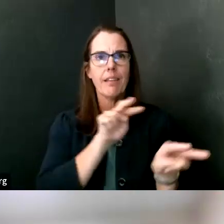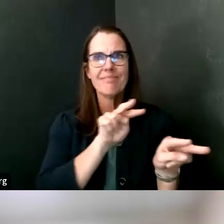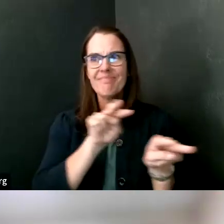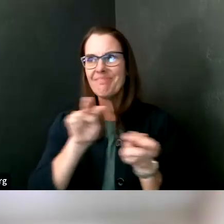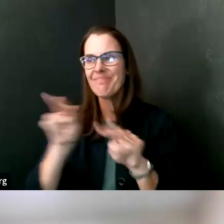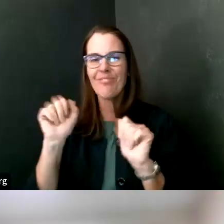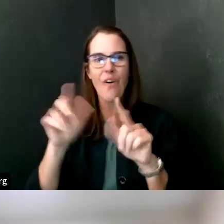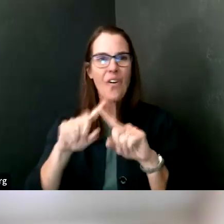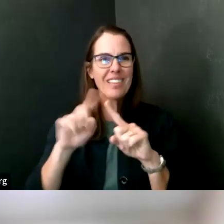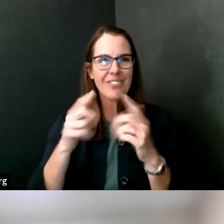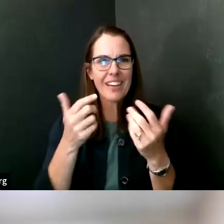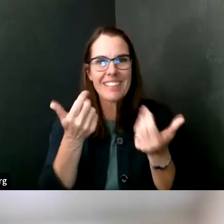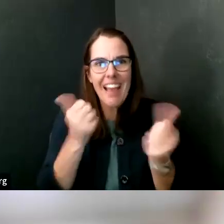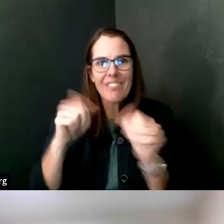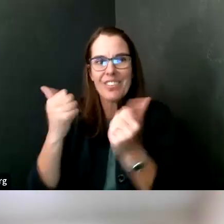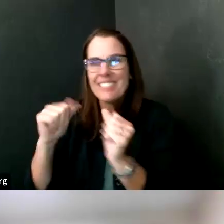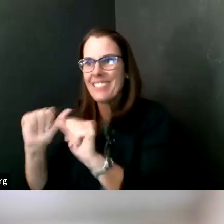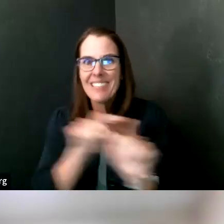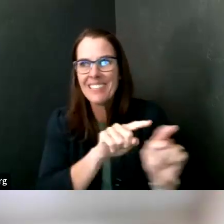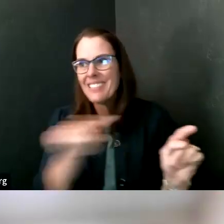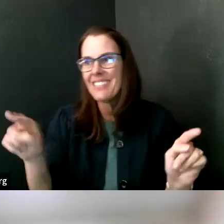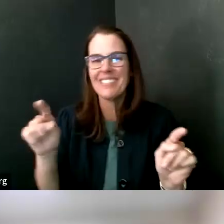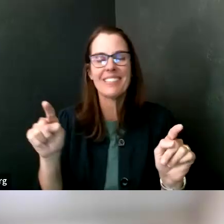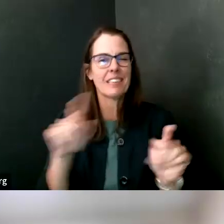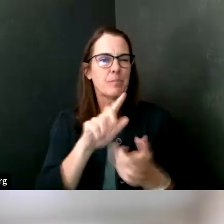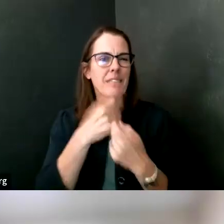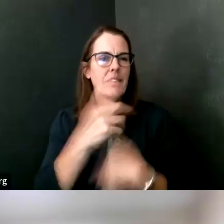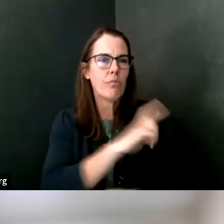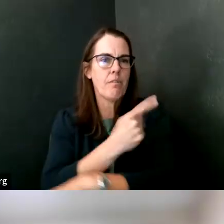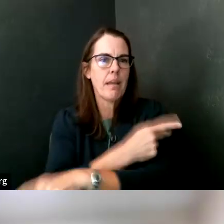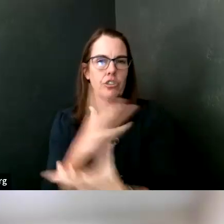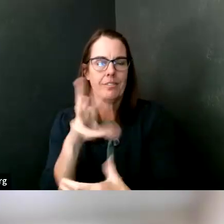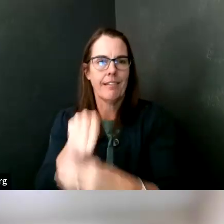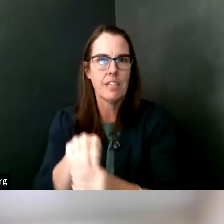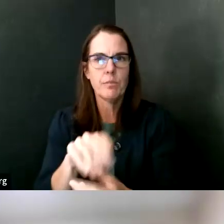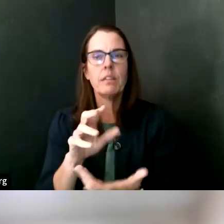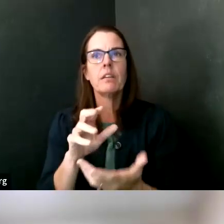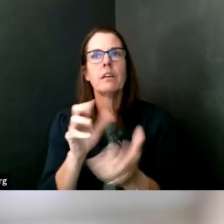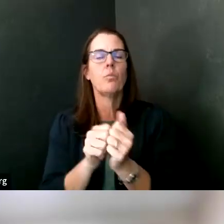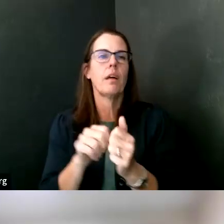of the efforts around, you know, in the patient engagement and town halls and etc. And one of the